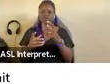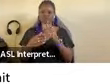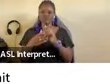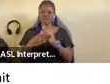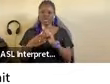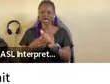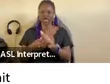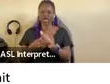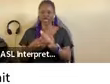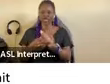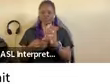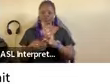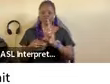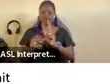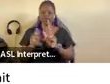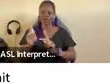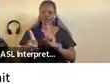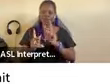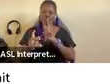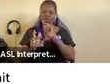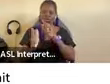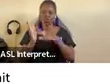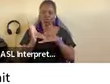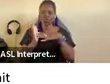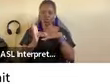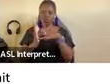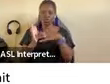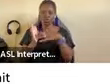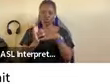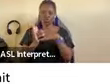vulnerable individuals that we talked about, people who are most